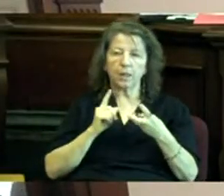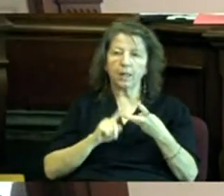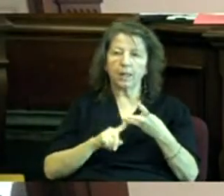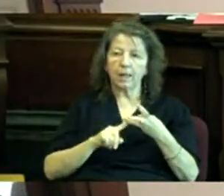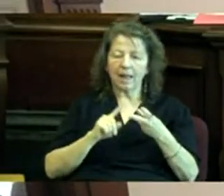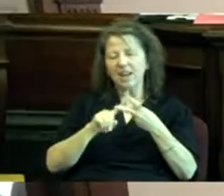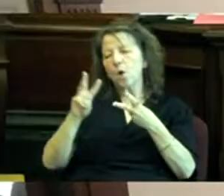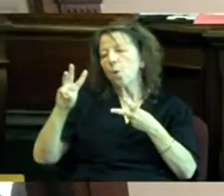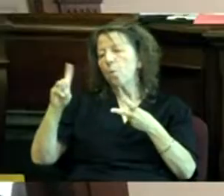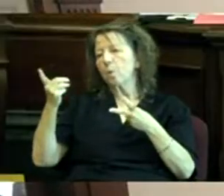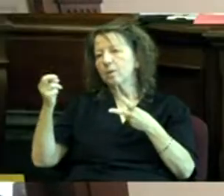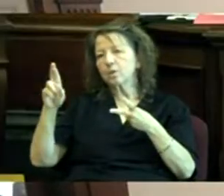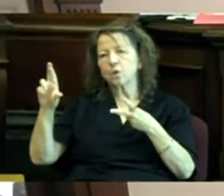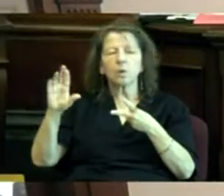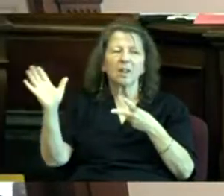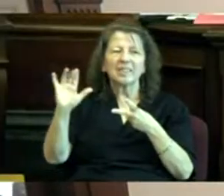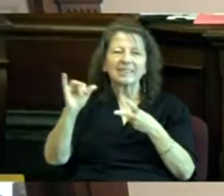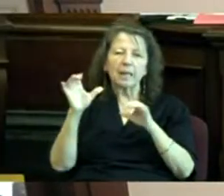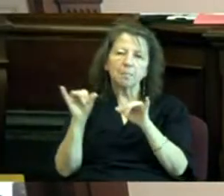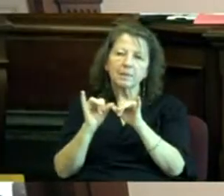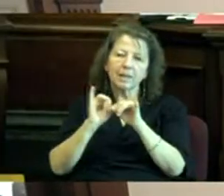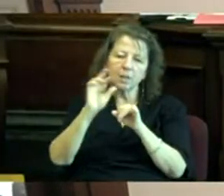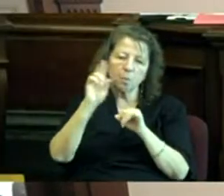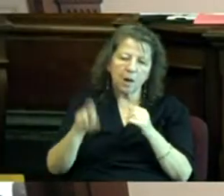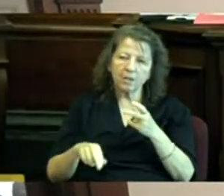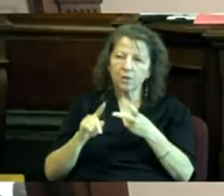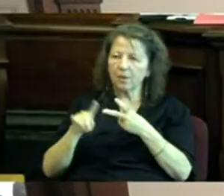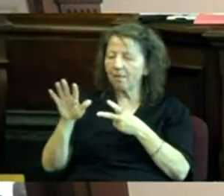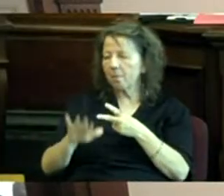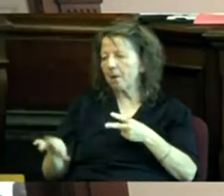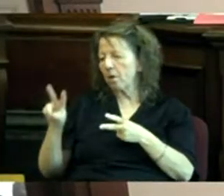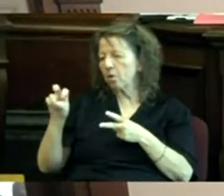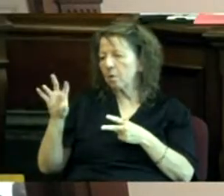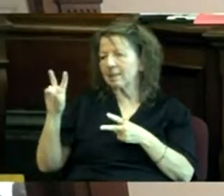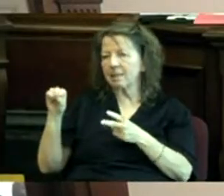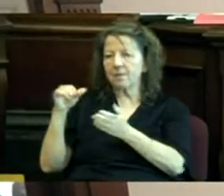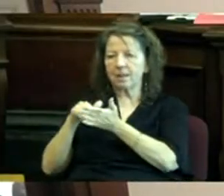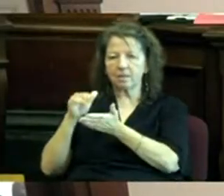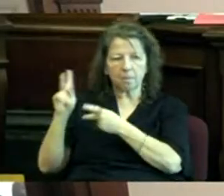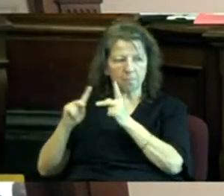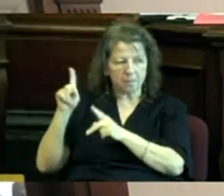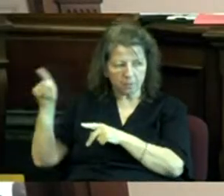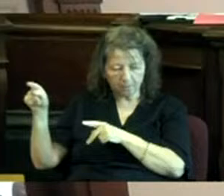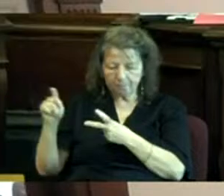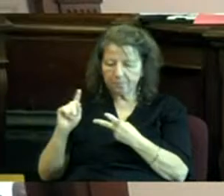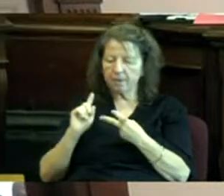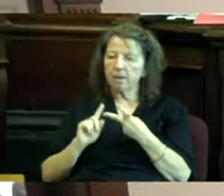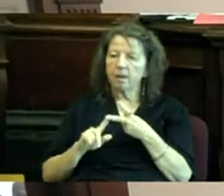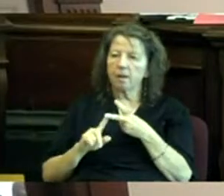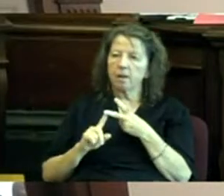Worcester and Worcester is working on some more. Worcester is also similar in size to